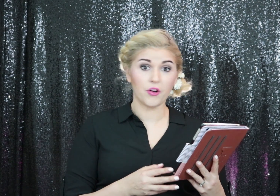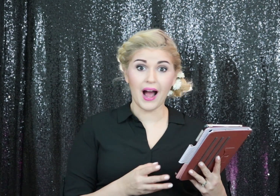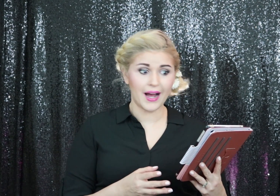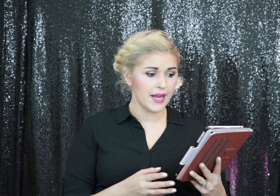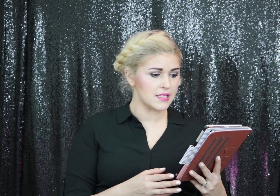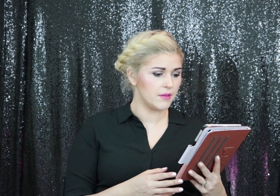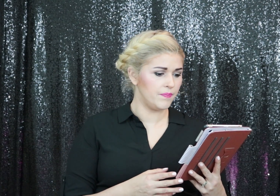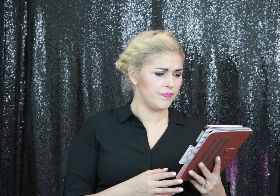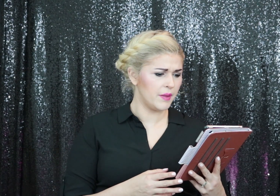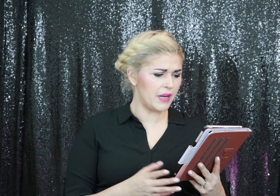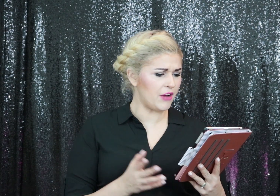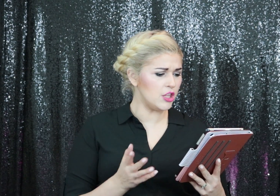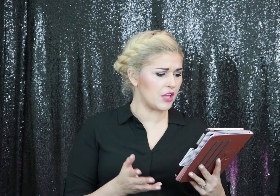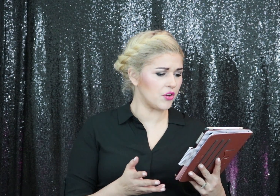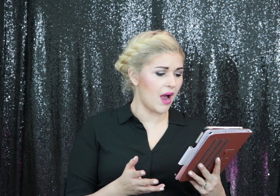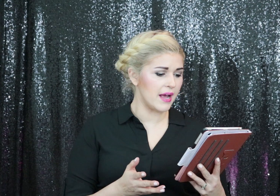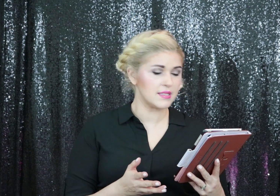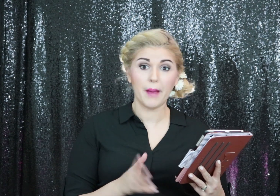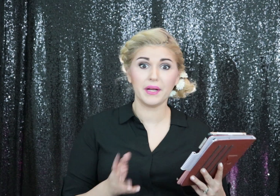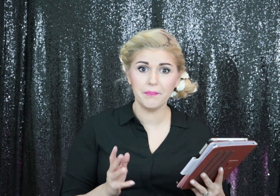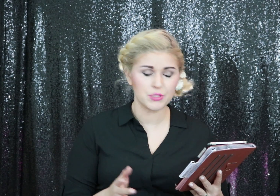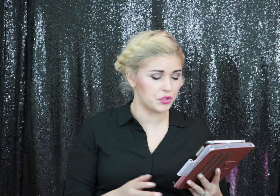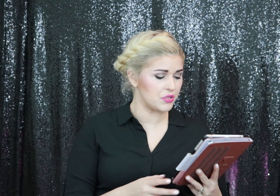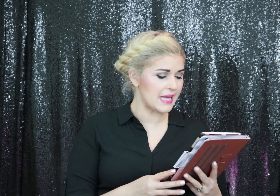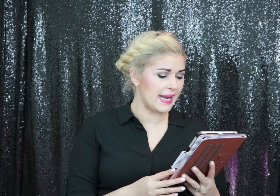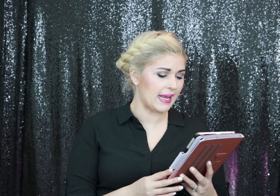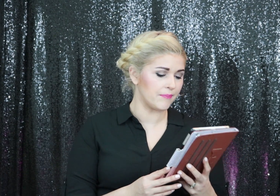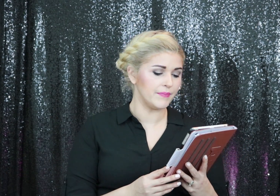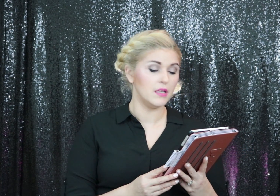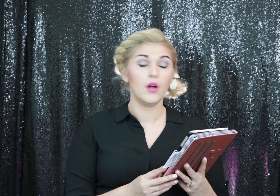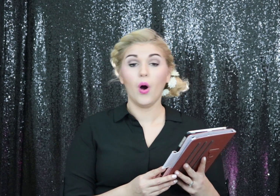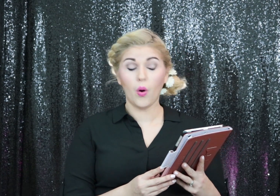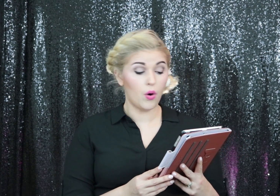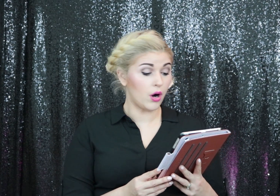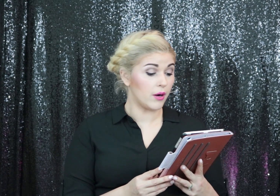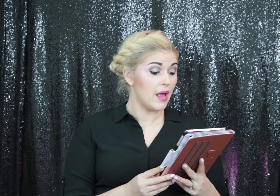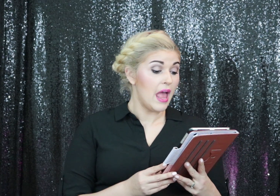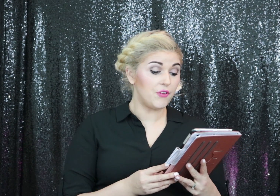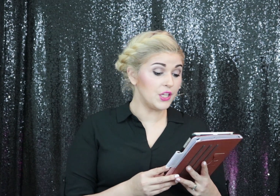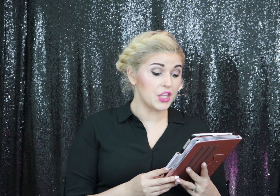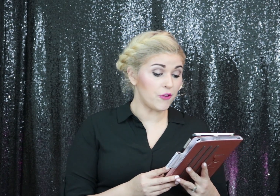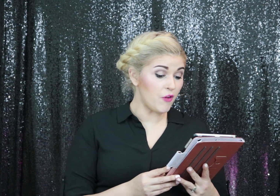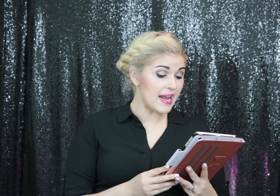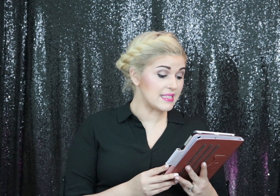their eyes. But if I look at their eyes, I'm going to miss what they're signing. Or if I look at their face,